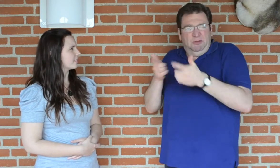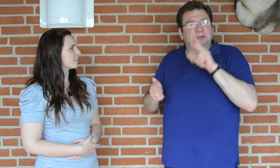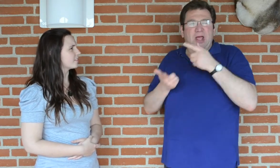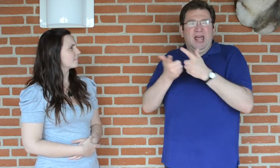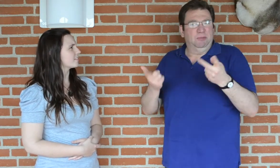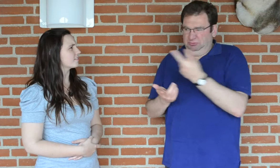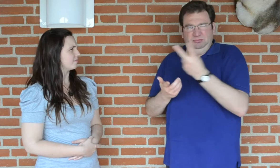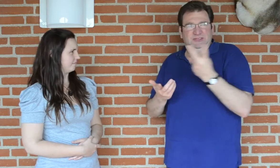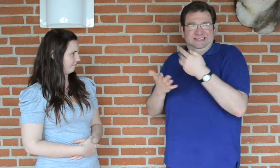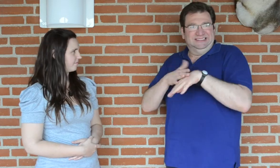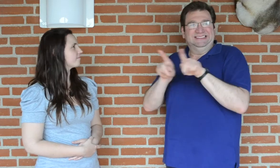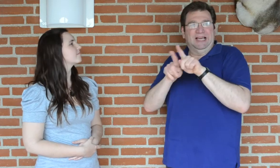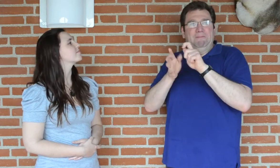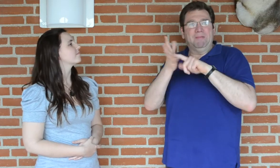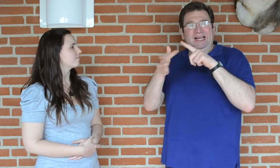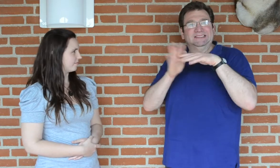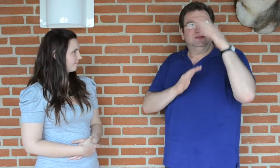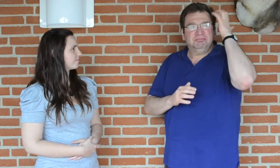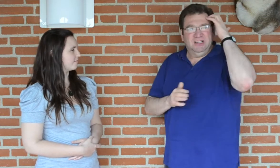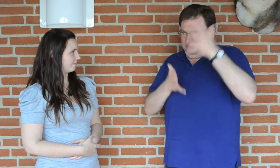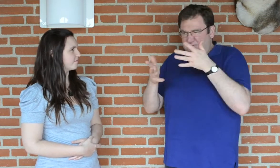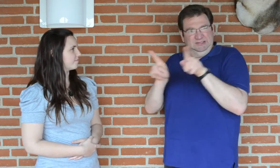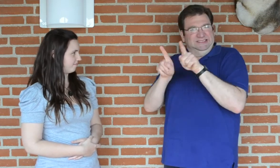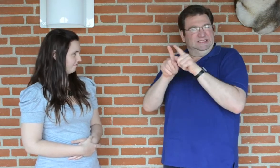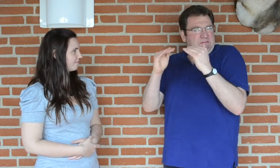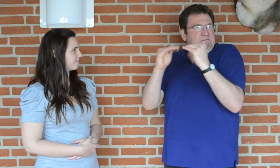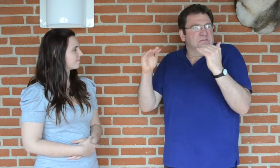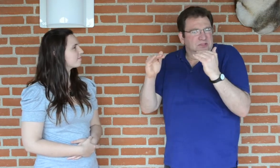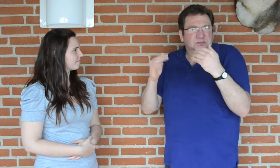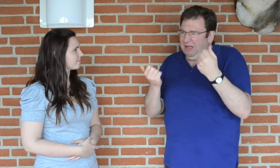This proves that both sign and spoken languages are both recognized in the same place in the brain. Sign Language